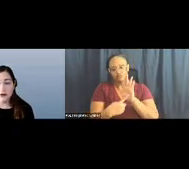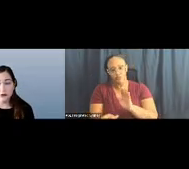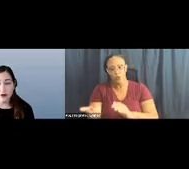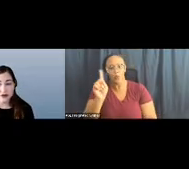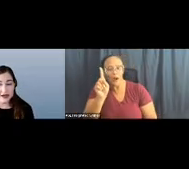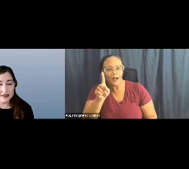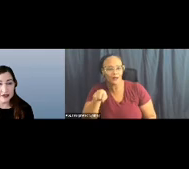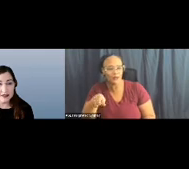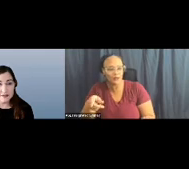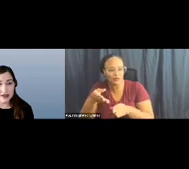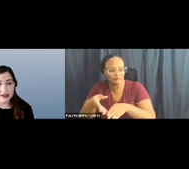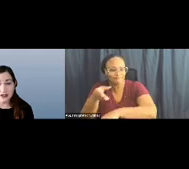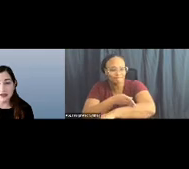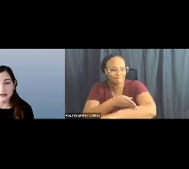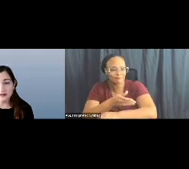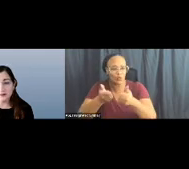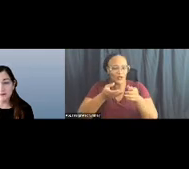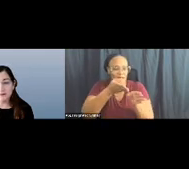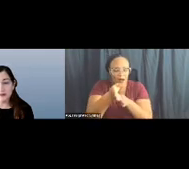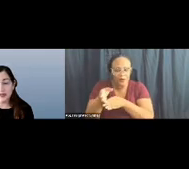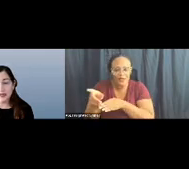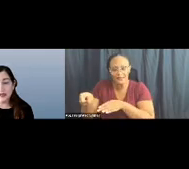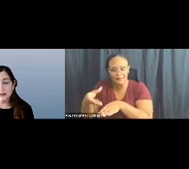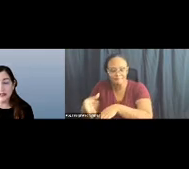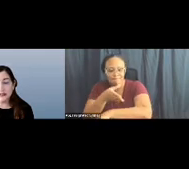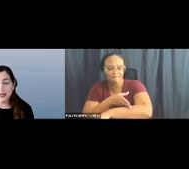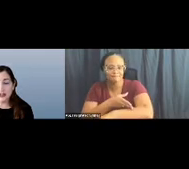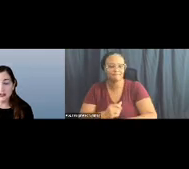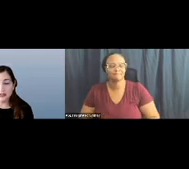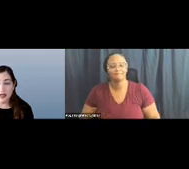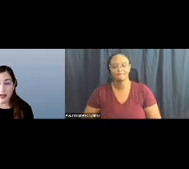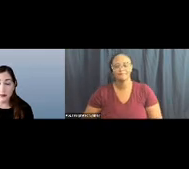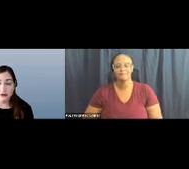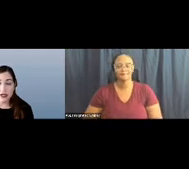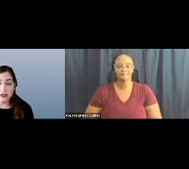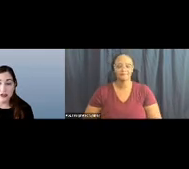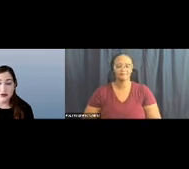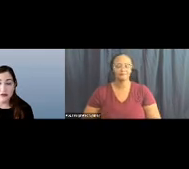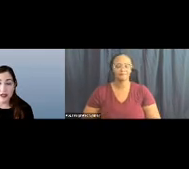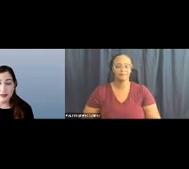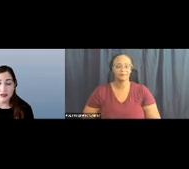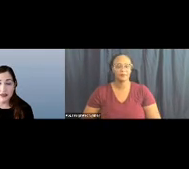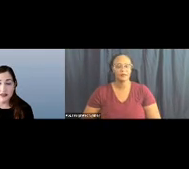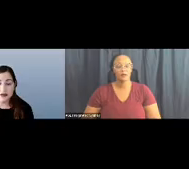further for effectiveness in many areas. The indicators can guide professional development